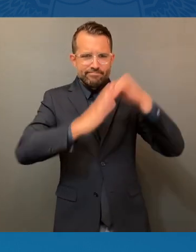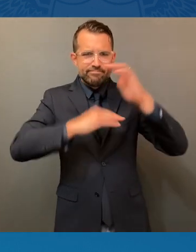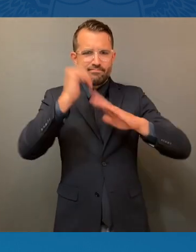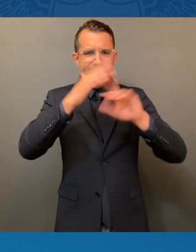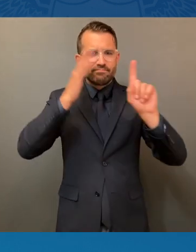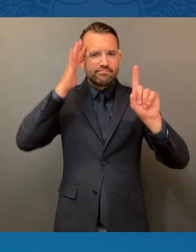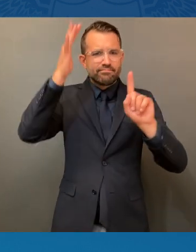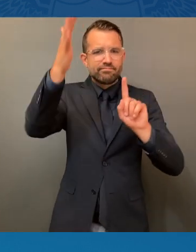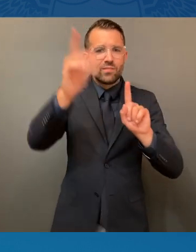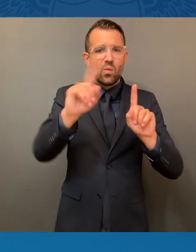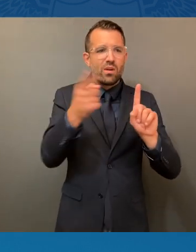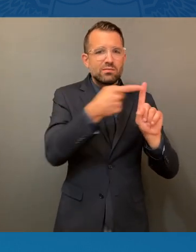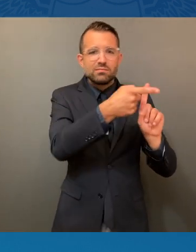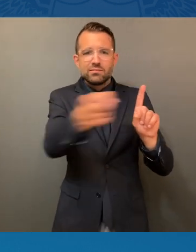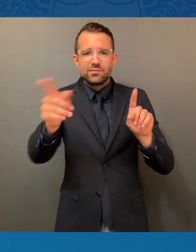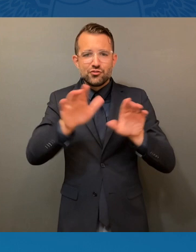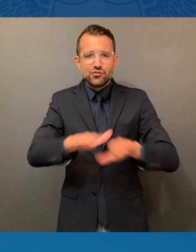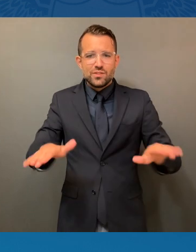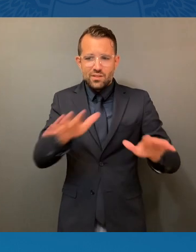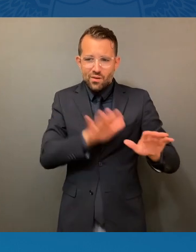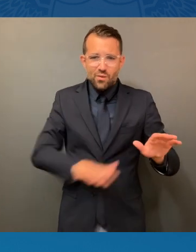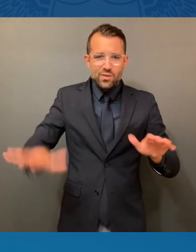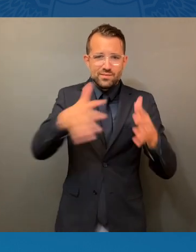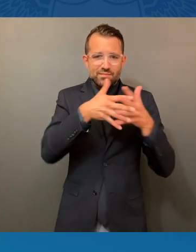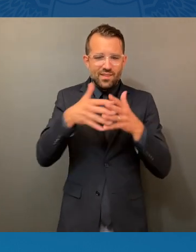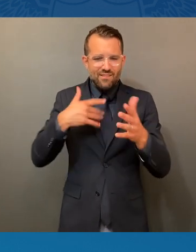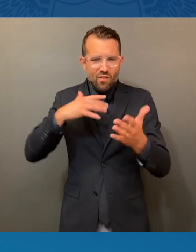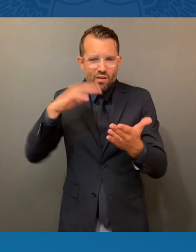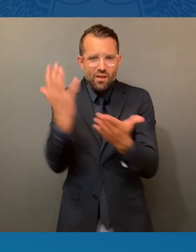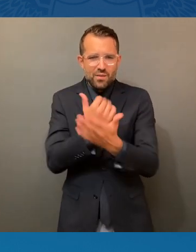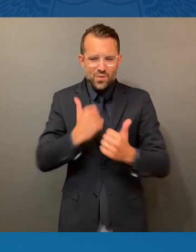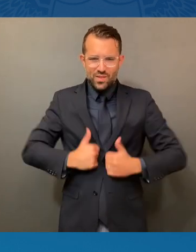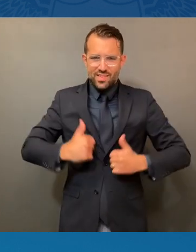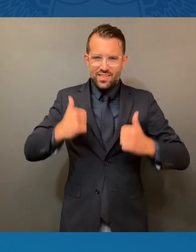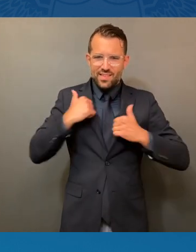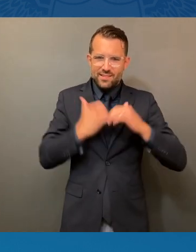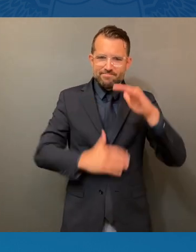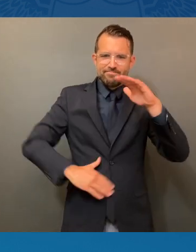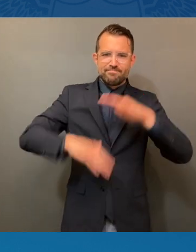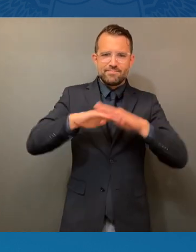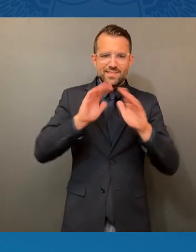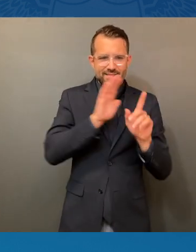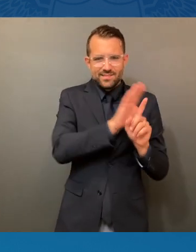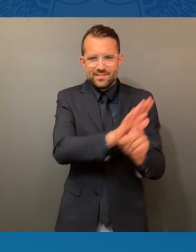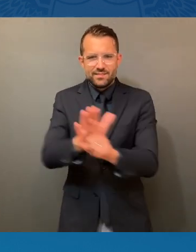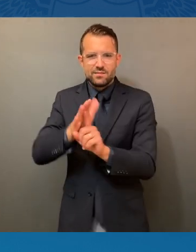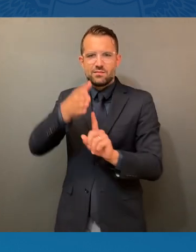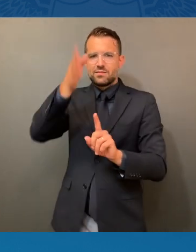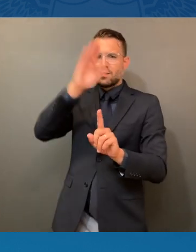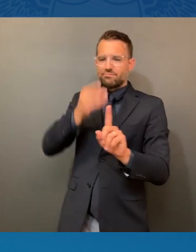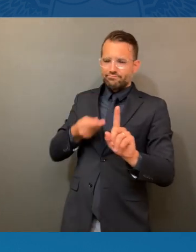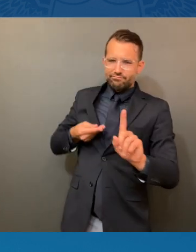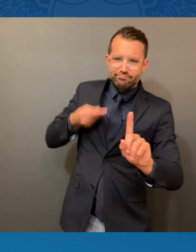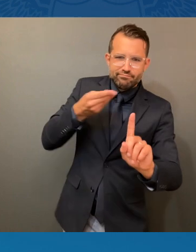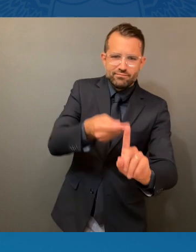has an opportunity to live up to their God-given potential. In our first year in office,